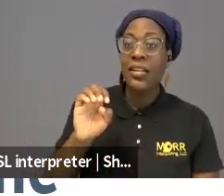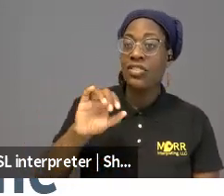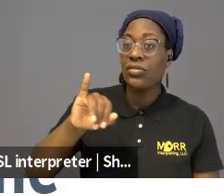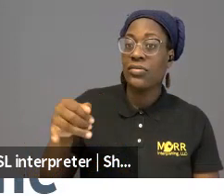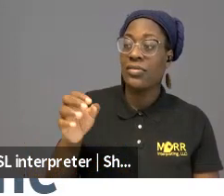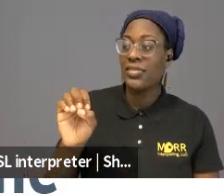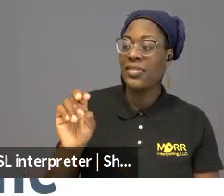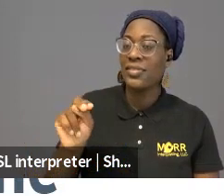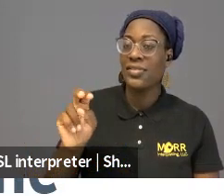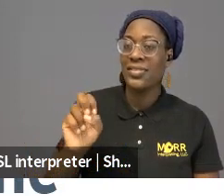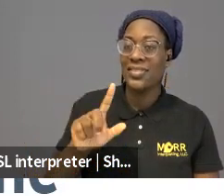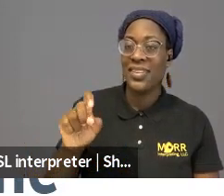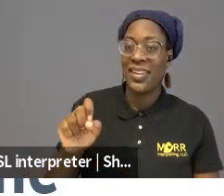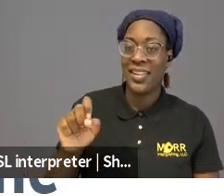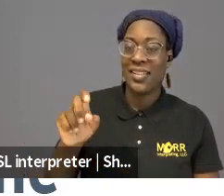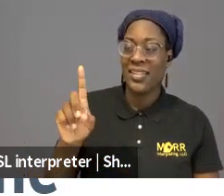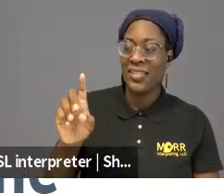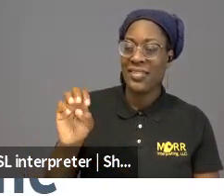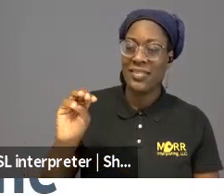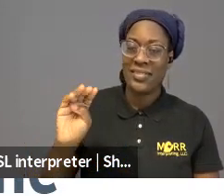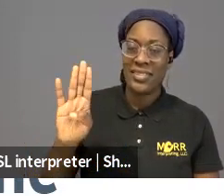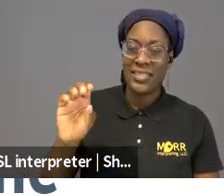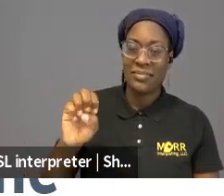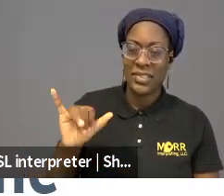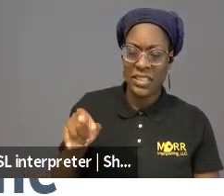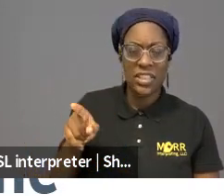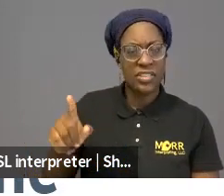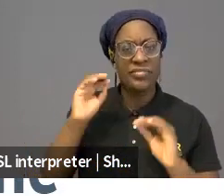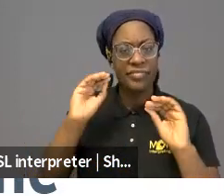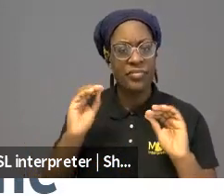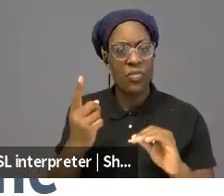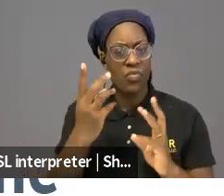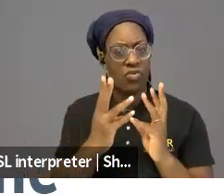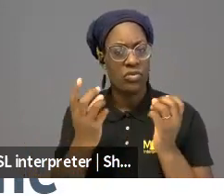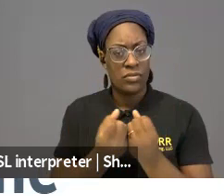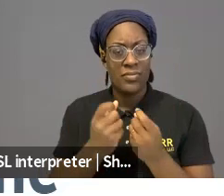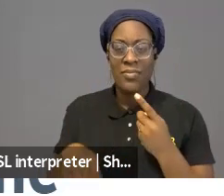how I created and conducted presentations moving forward, and it provided me with a tool to help my